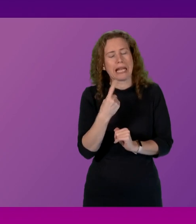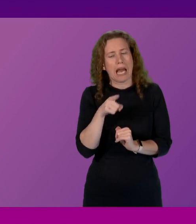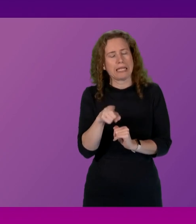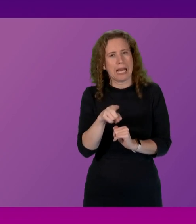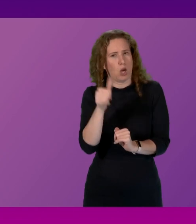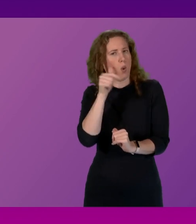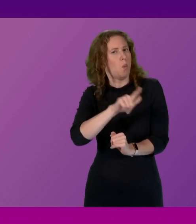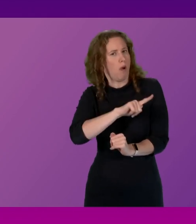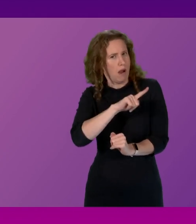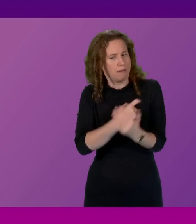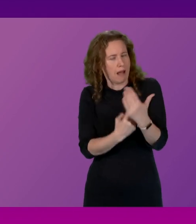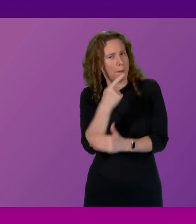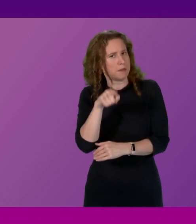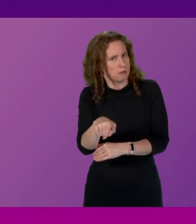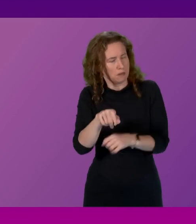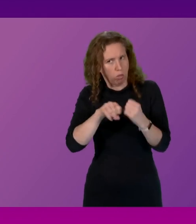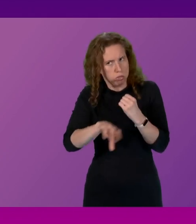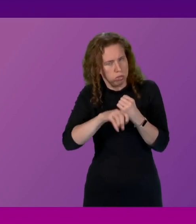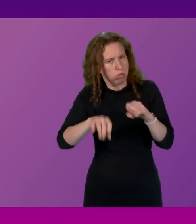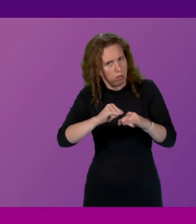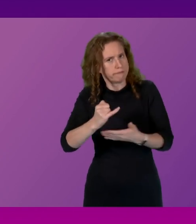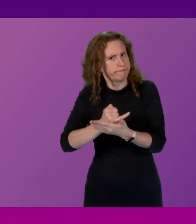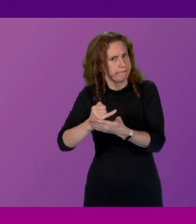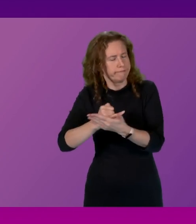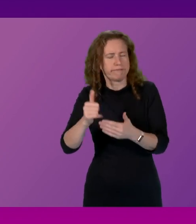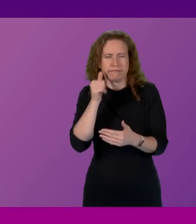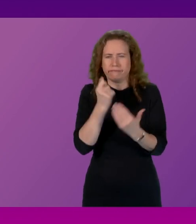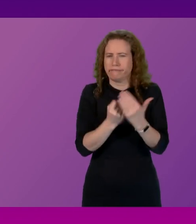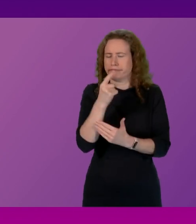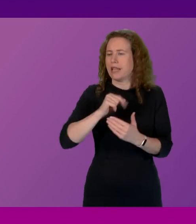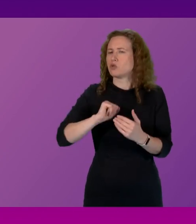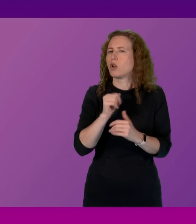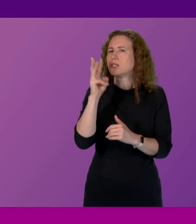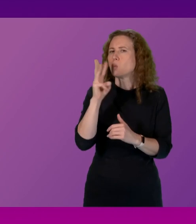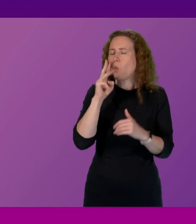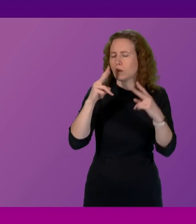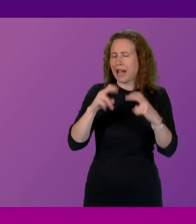reasons for that potential contamination. I know that it is an issue that Scottish Water and SEPA are looking at seriously.